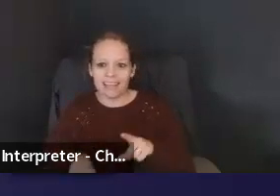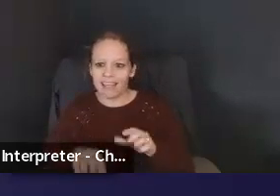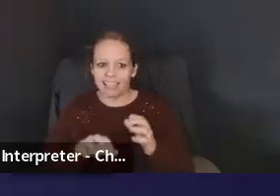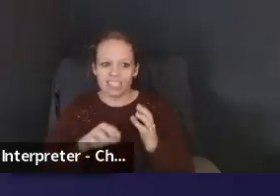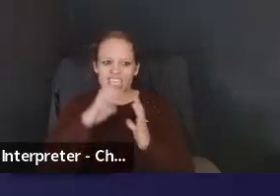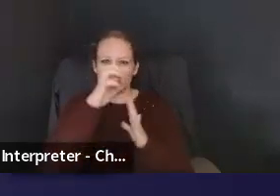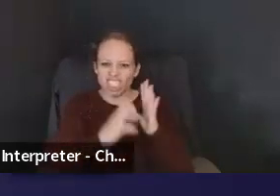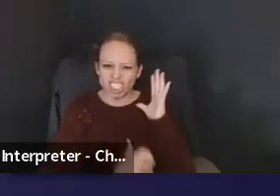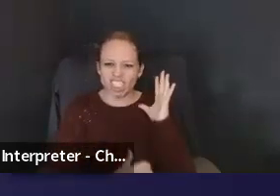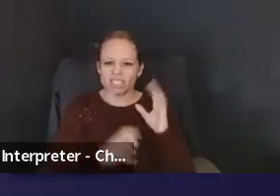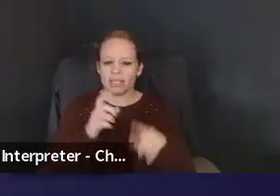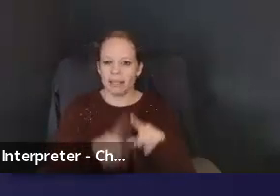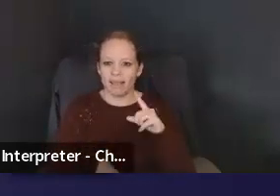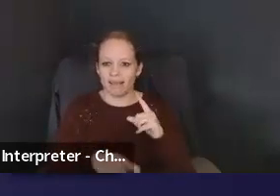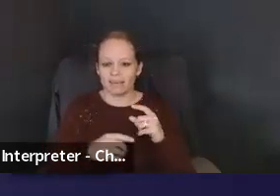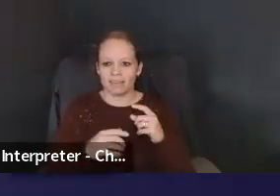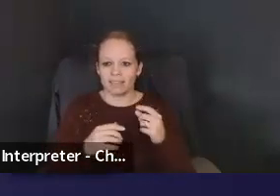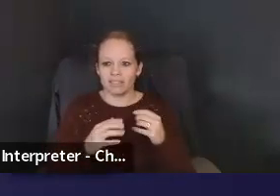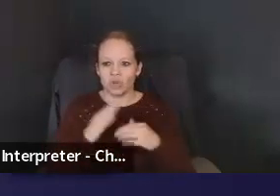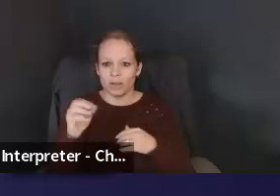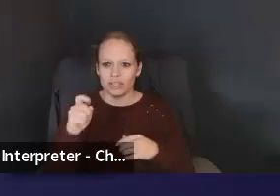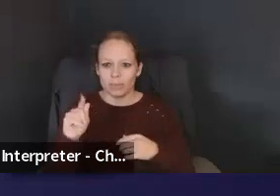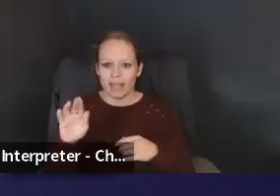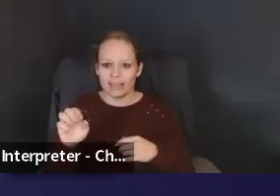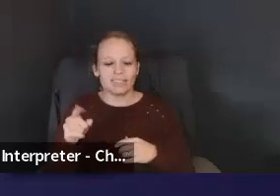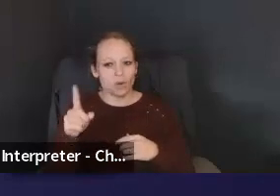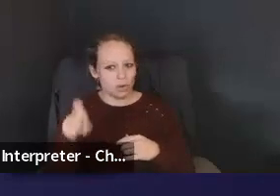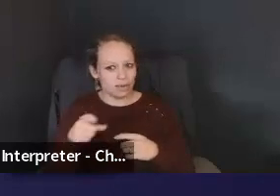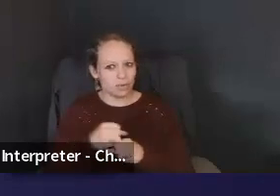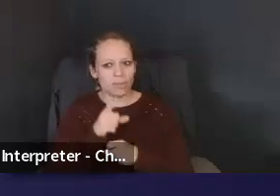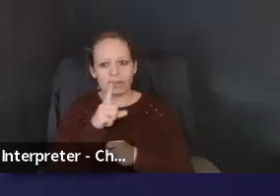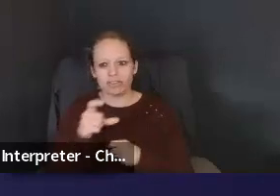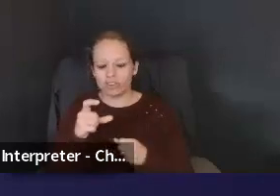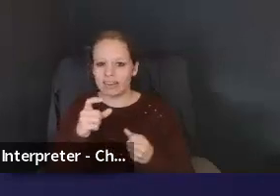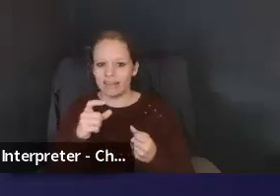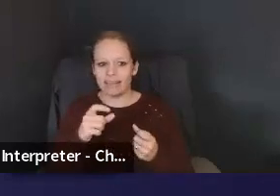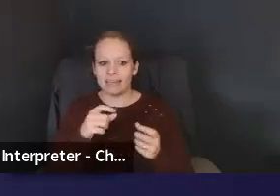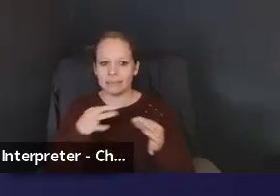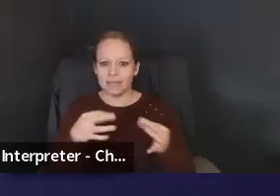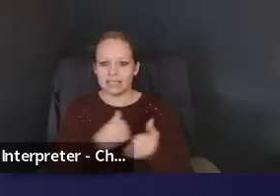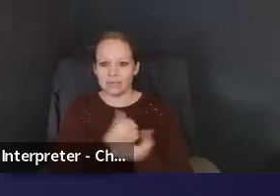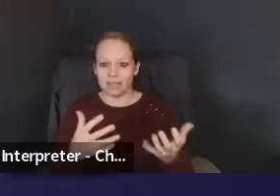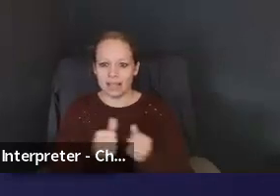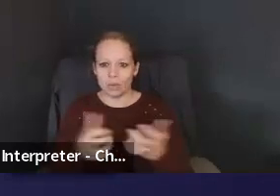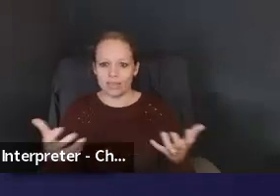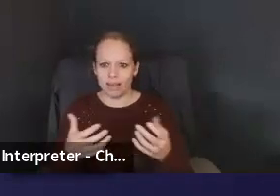in making it say everything it needs to say but not take too many pages. Dr. Rumrill: Good point.